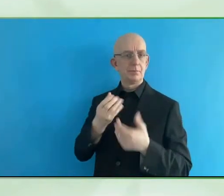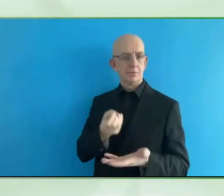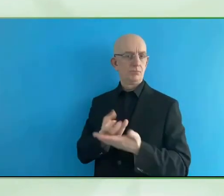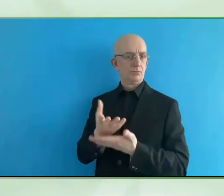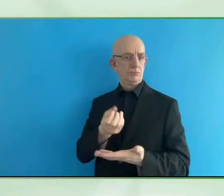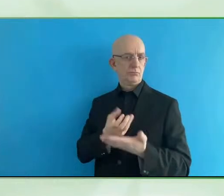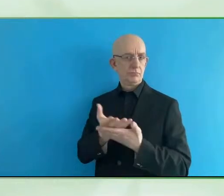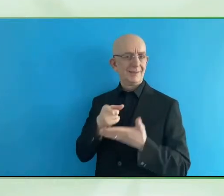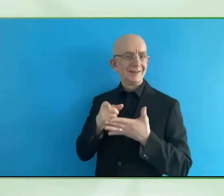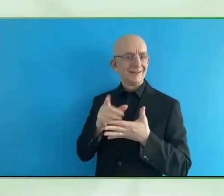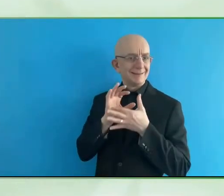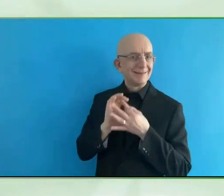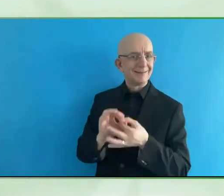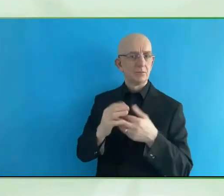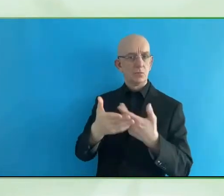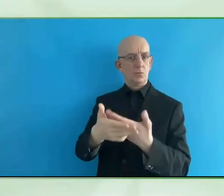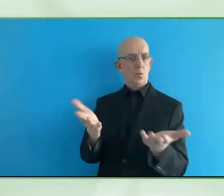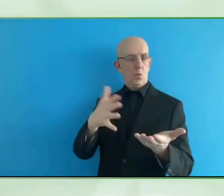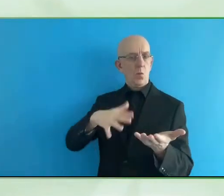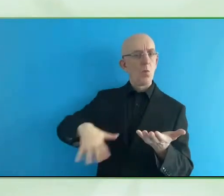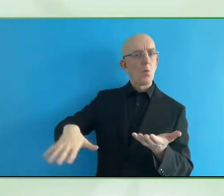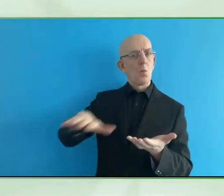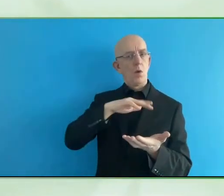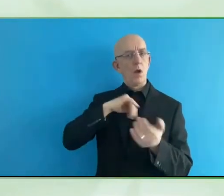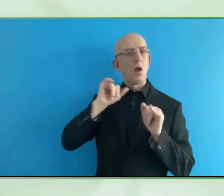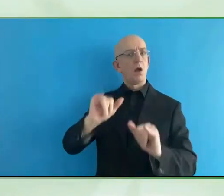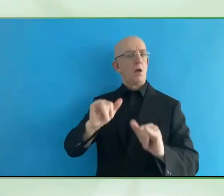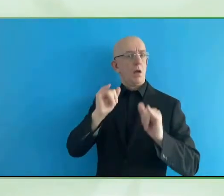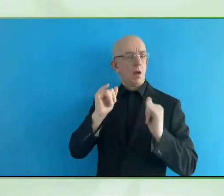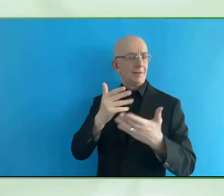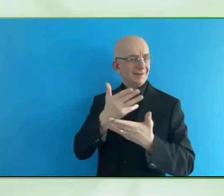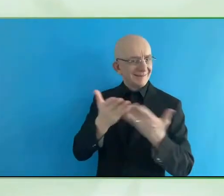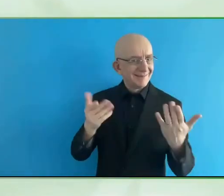They want to see fashion as more than a throwaway word.